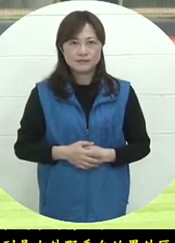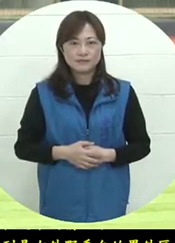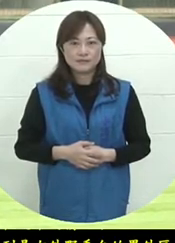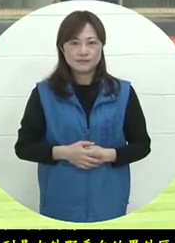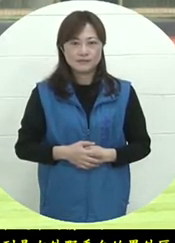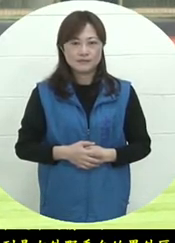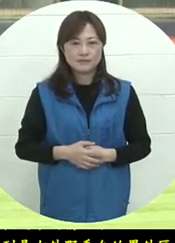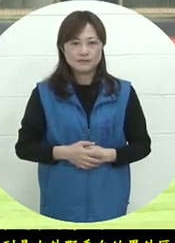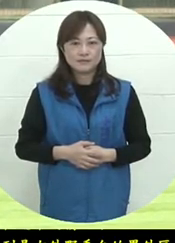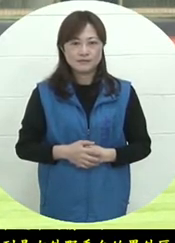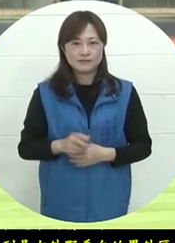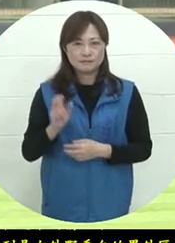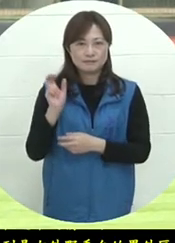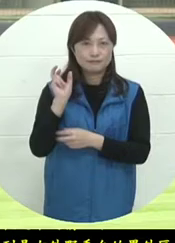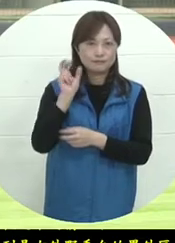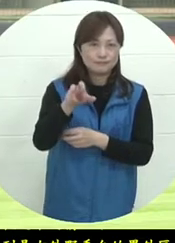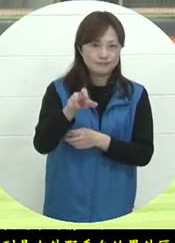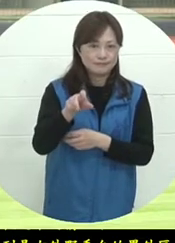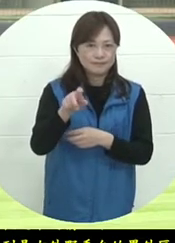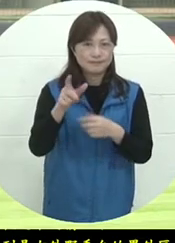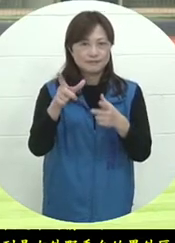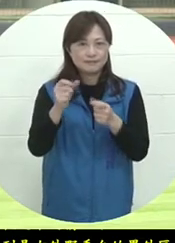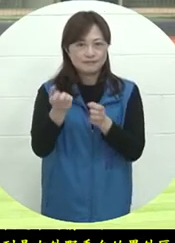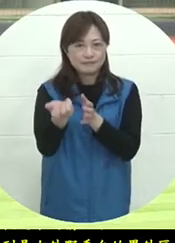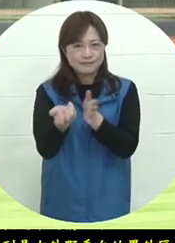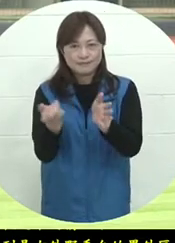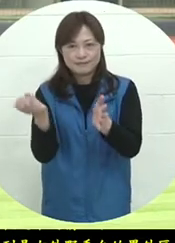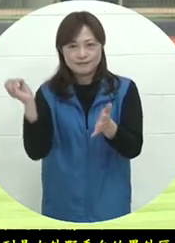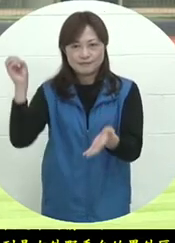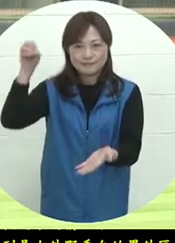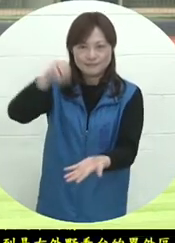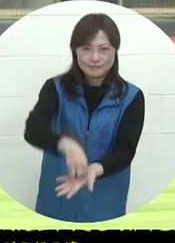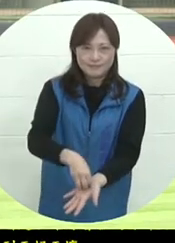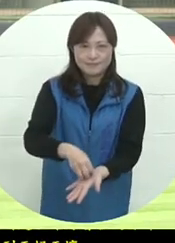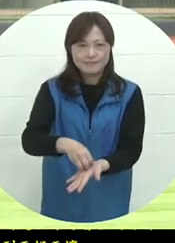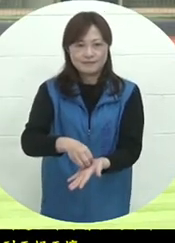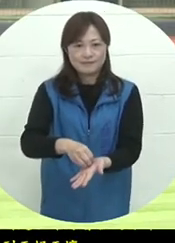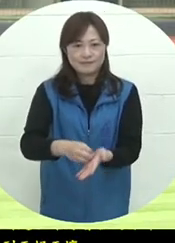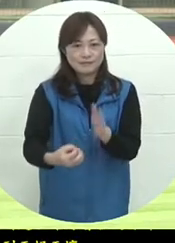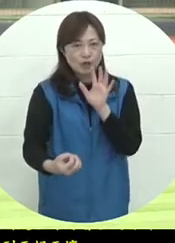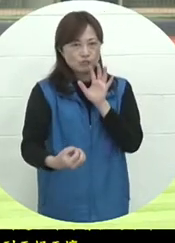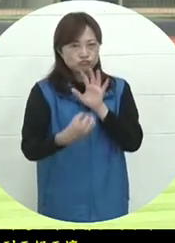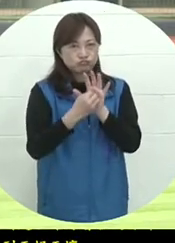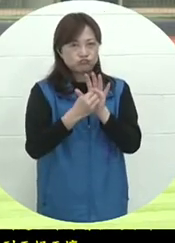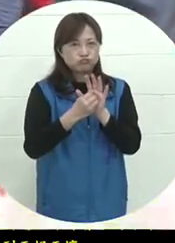. Wow, the ball still hit the ground early. The defender here is a very sure ball-blocking action.